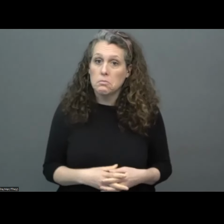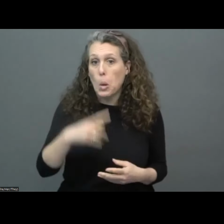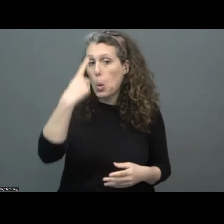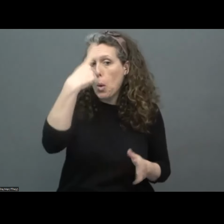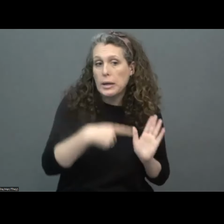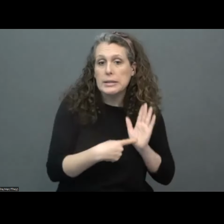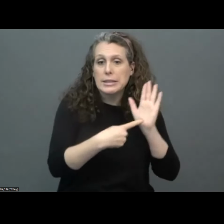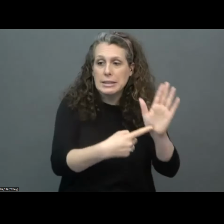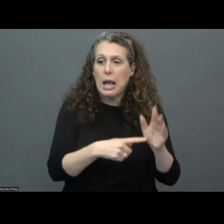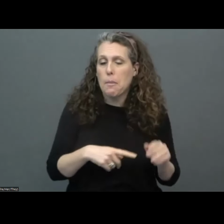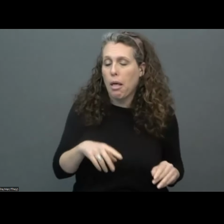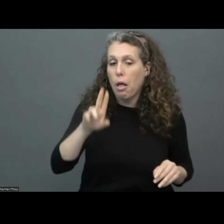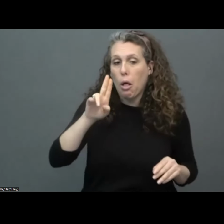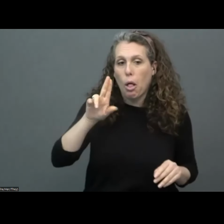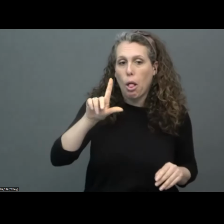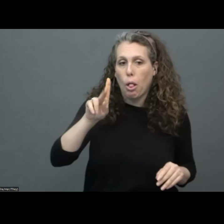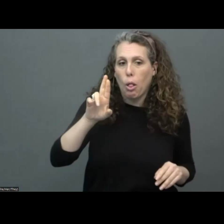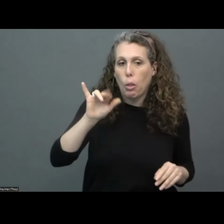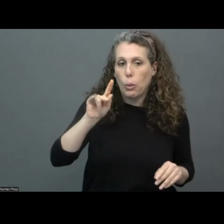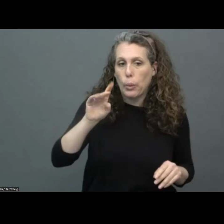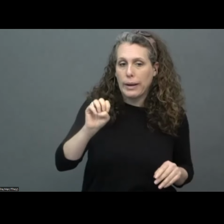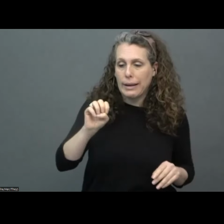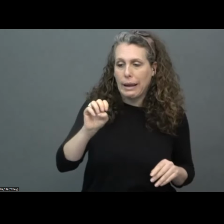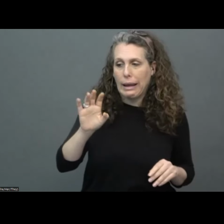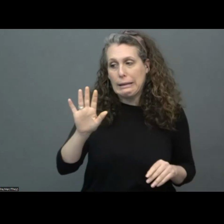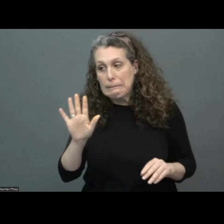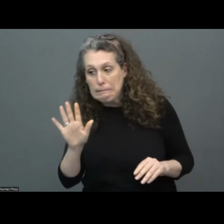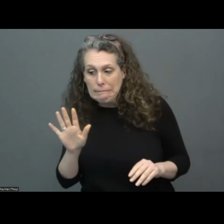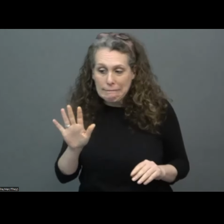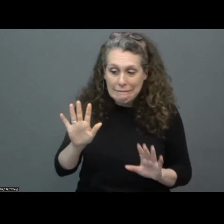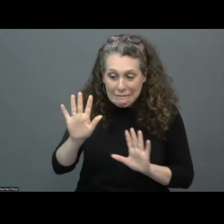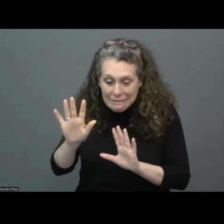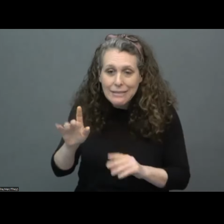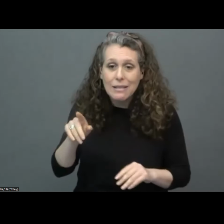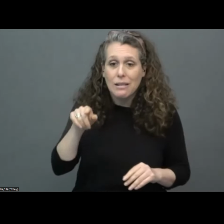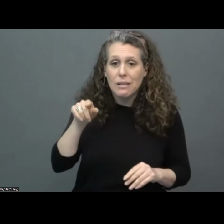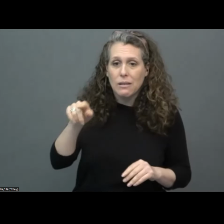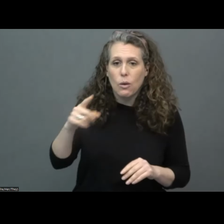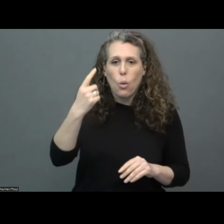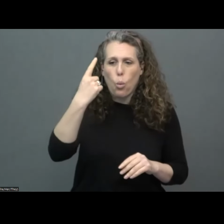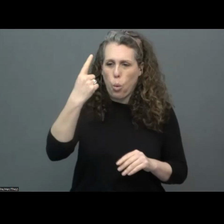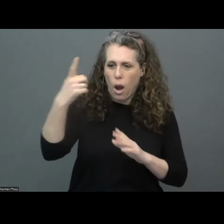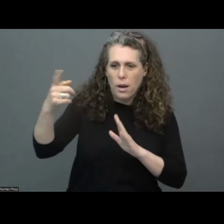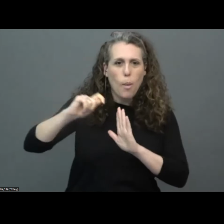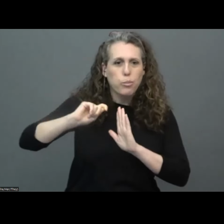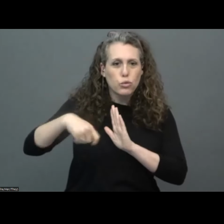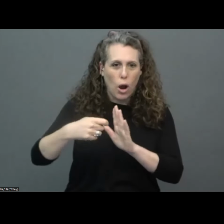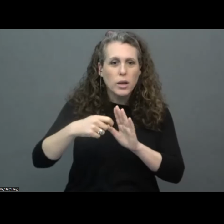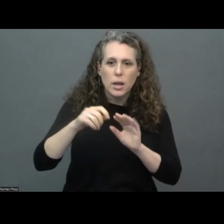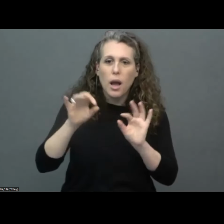to put you on the spot, there is a great work with the leave no one behind project. You want